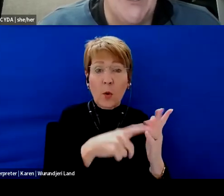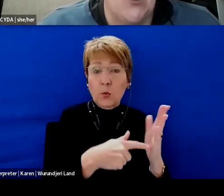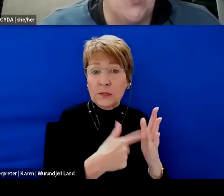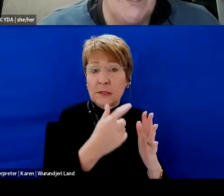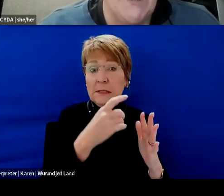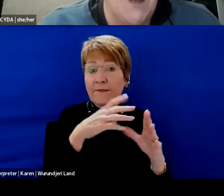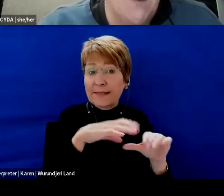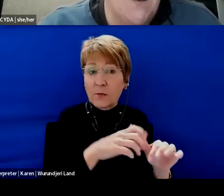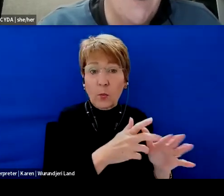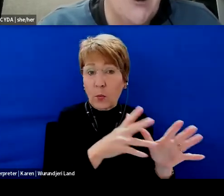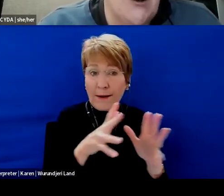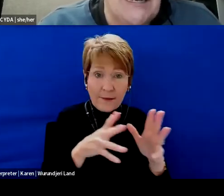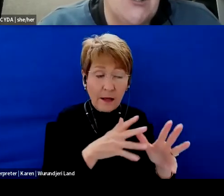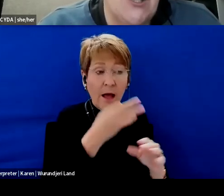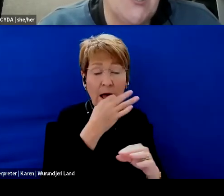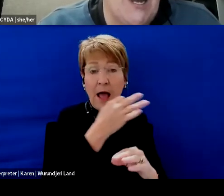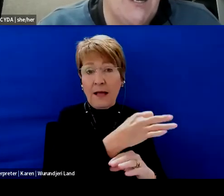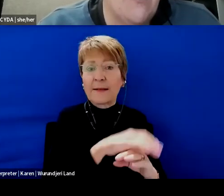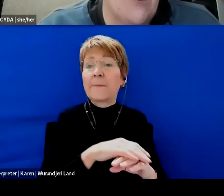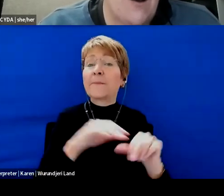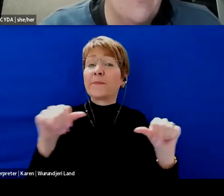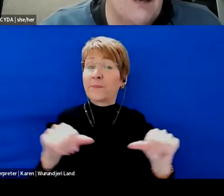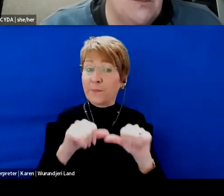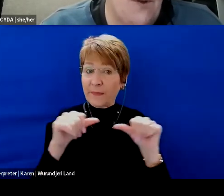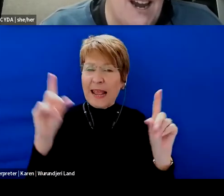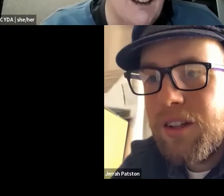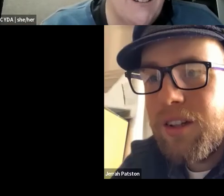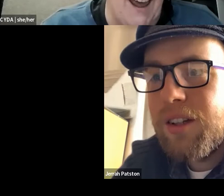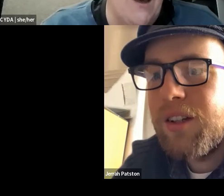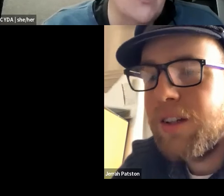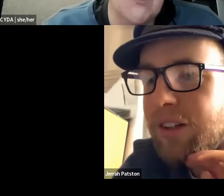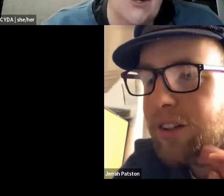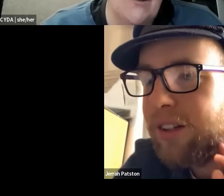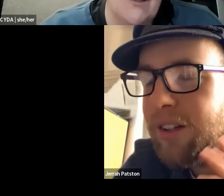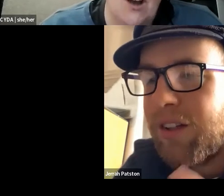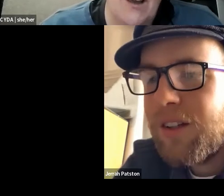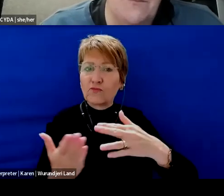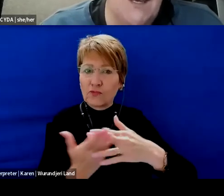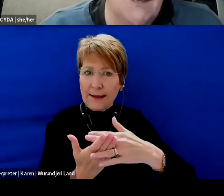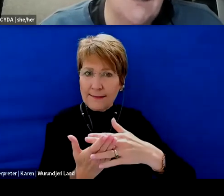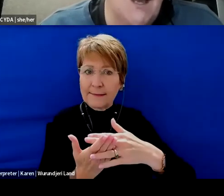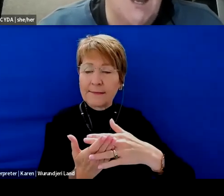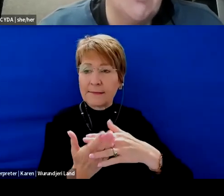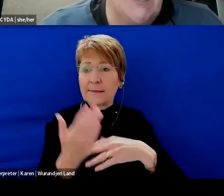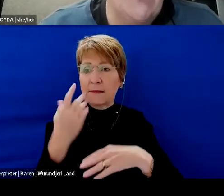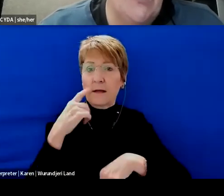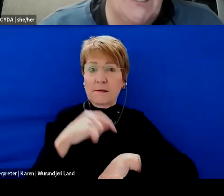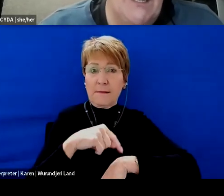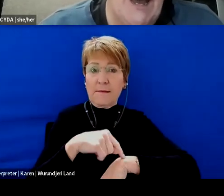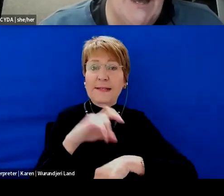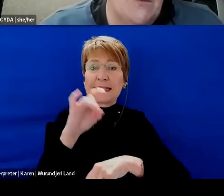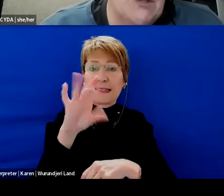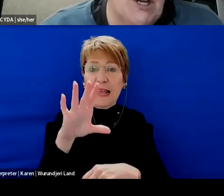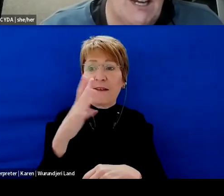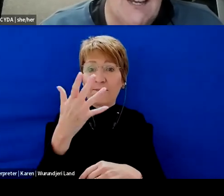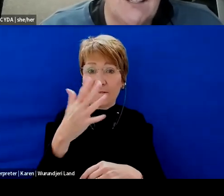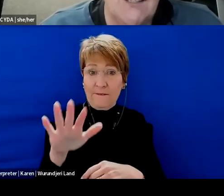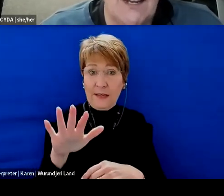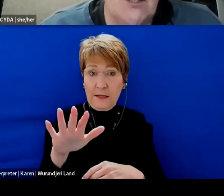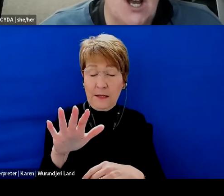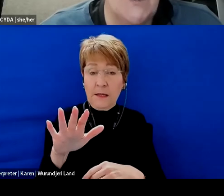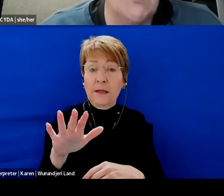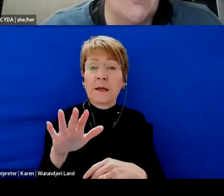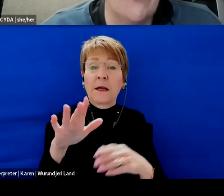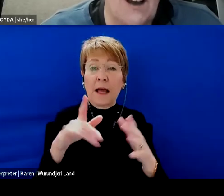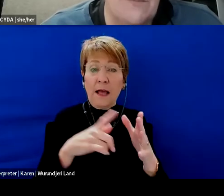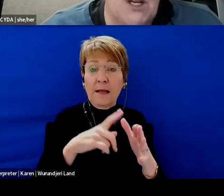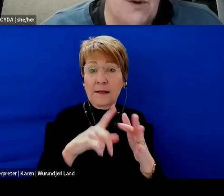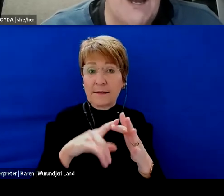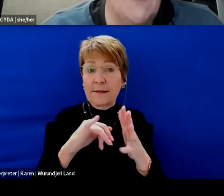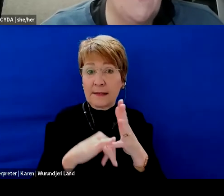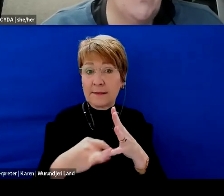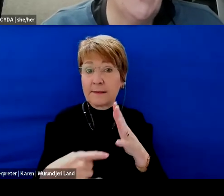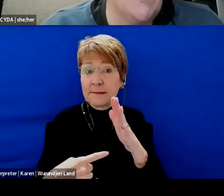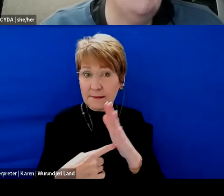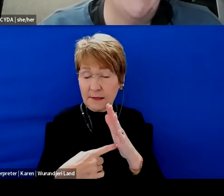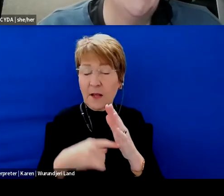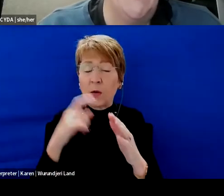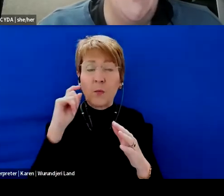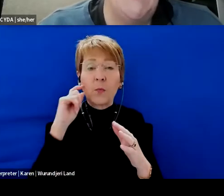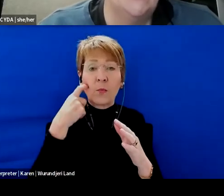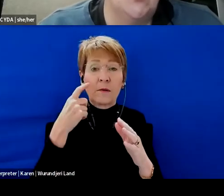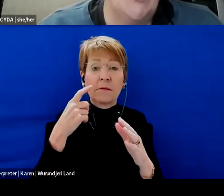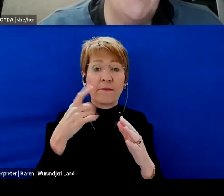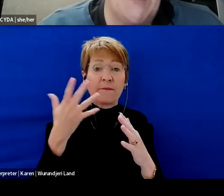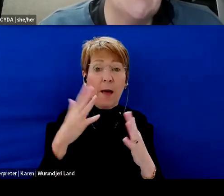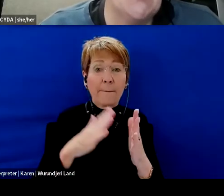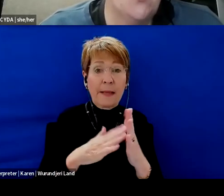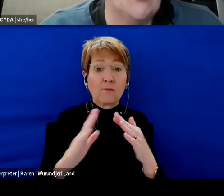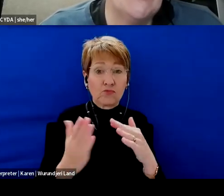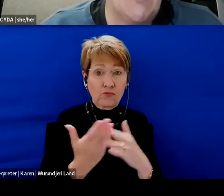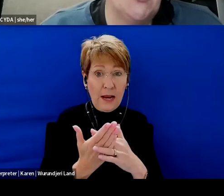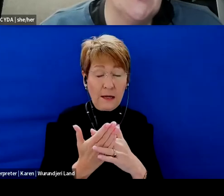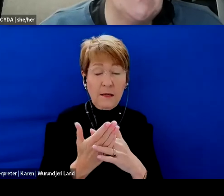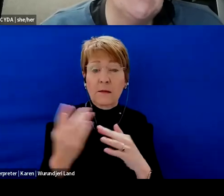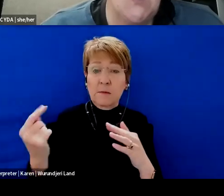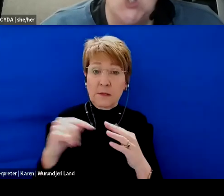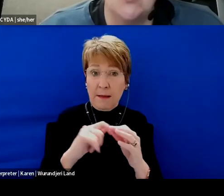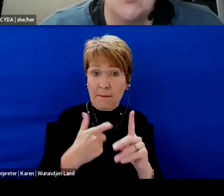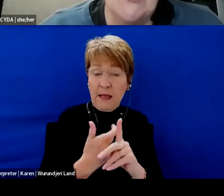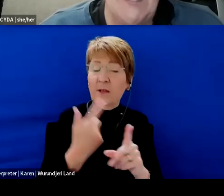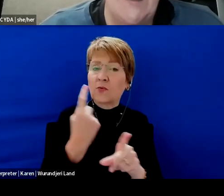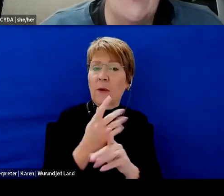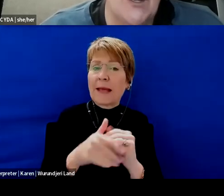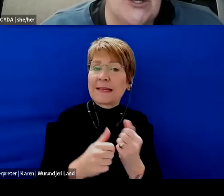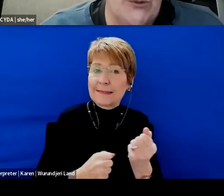Now we are going to just take a five minute break. Now, so the time is 10:50am Australian eastern standard time we're going to take a five minute break and then we're going to come back and talk about supports and adjustment will say going ahead.